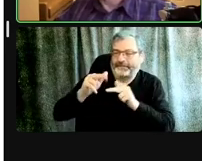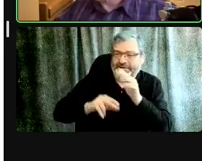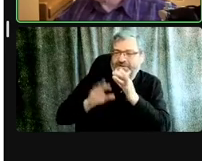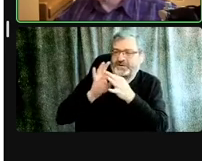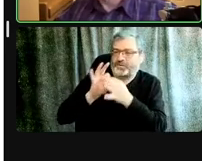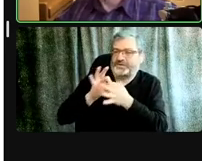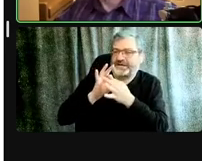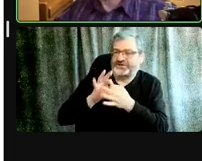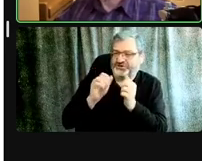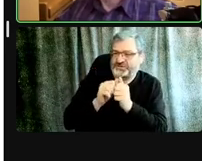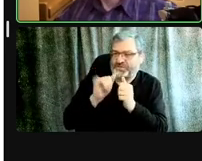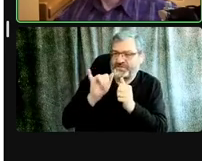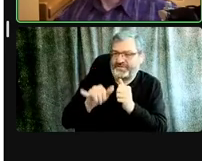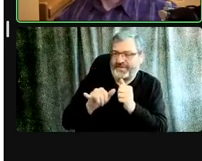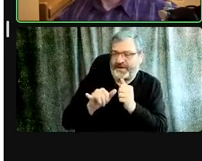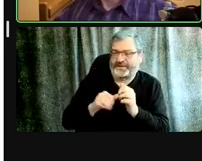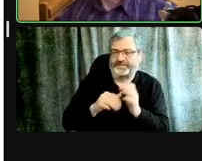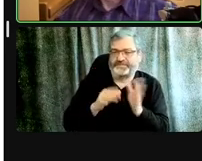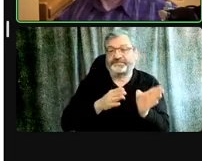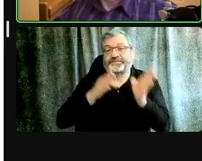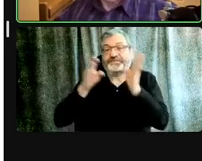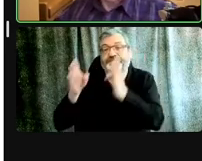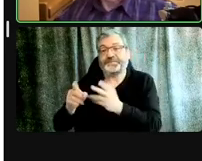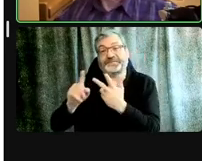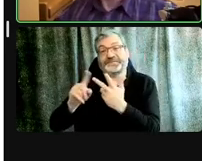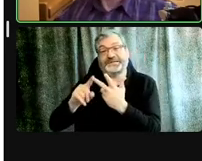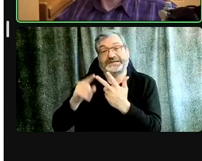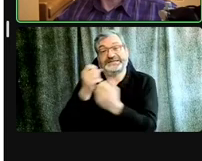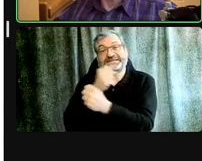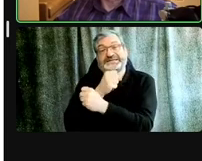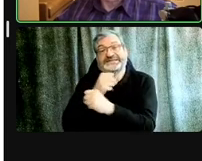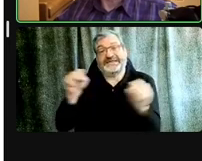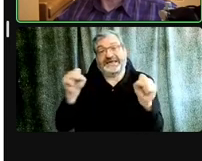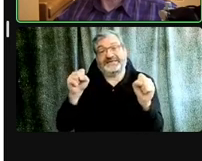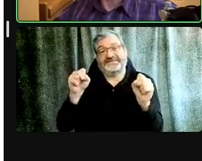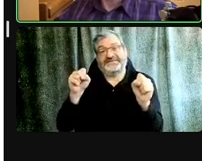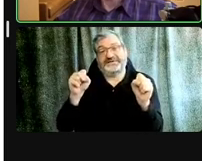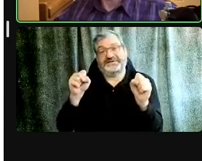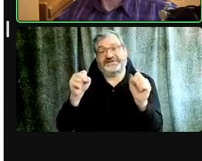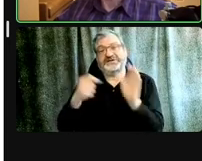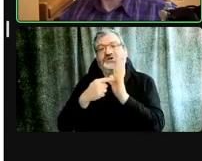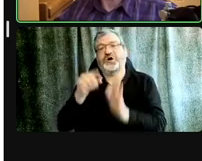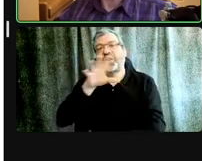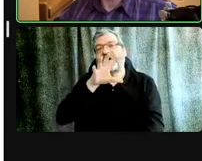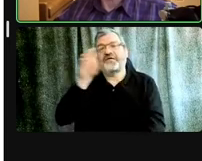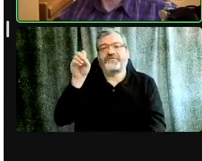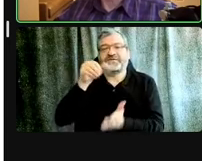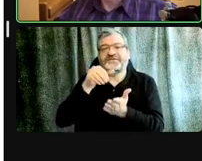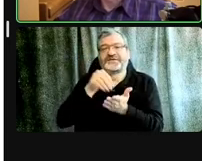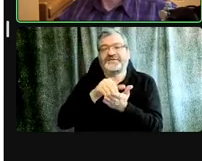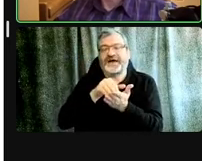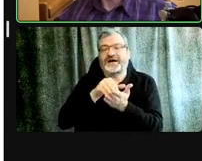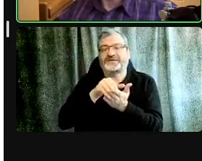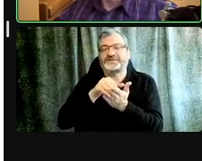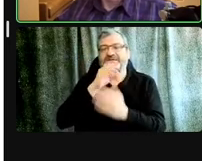And the third image on the right, which says safety, shows the 50,000 year old Saber tooth Tiger skull that people